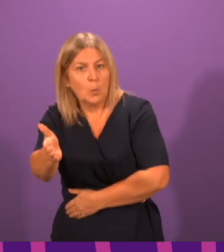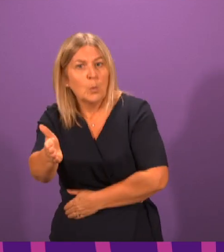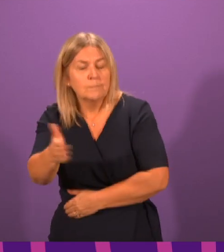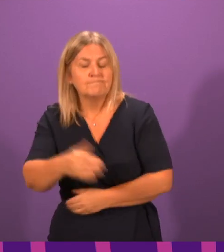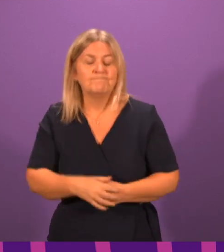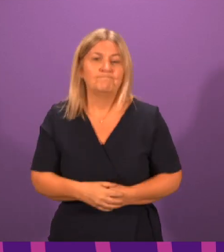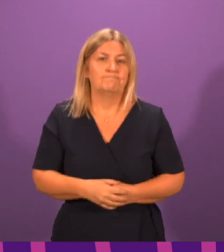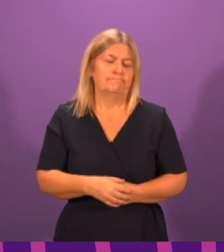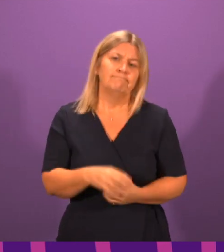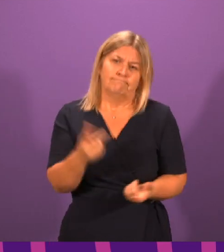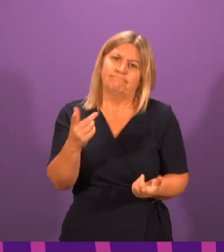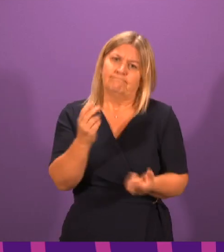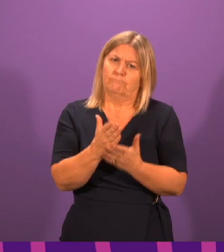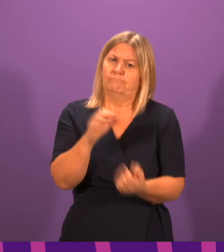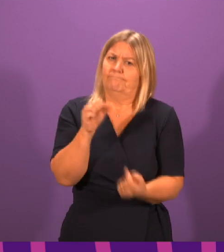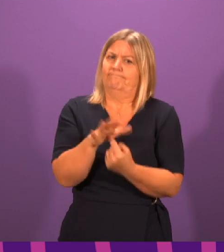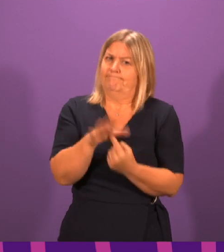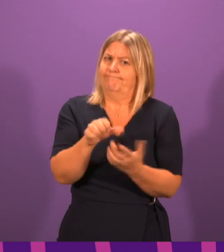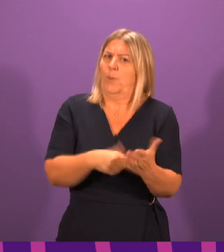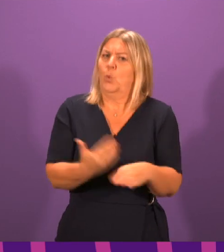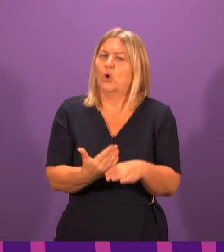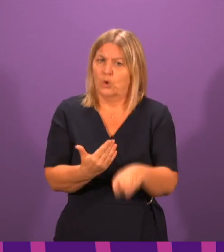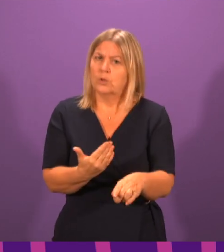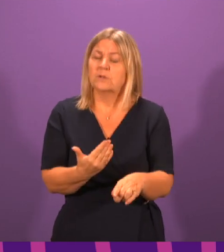It is a significant programme of work, and it will not be completed